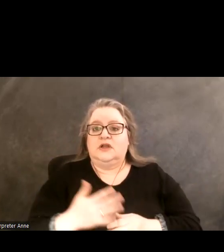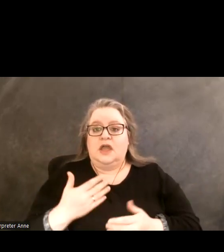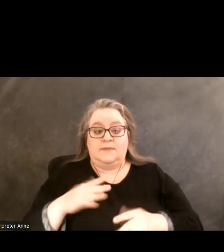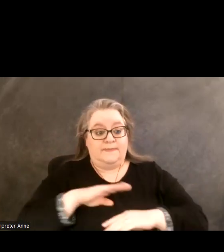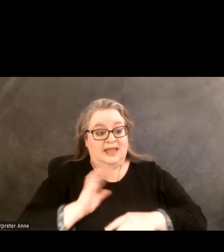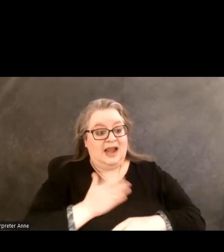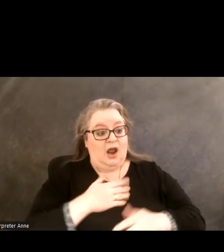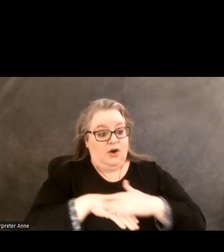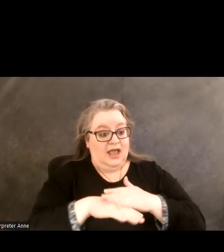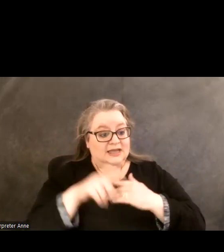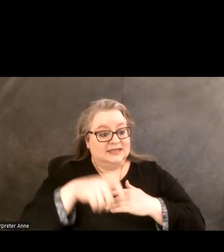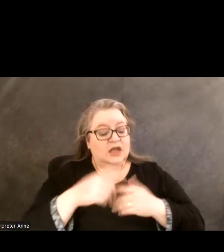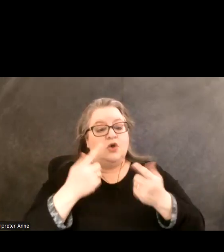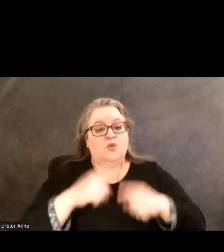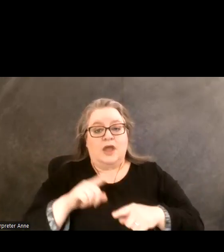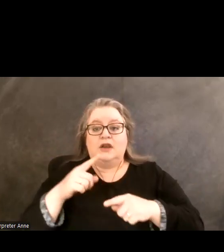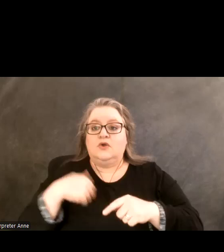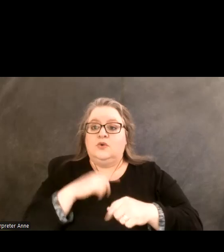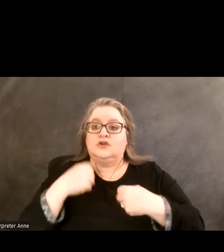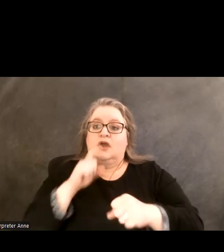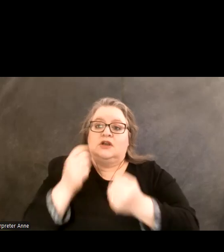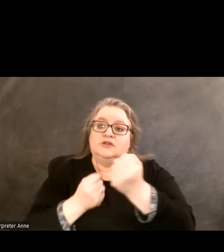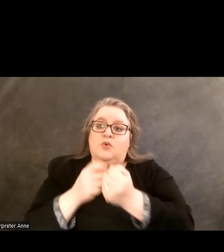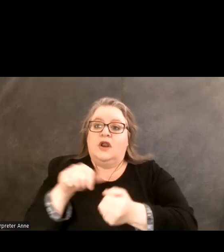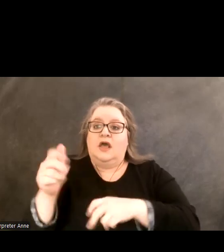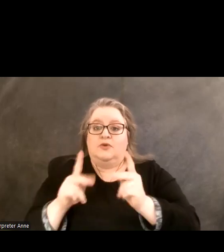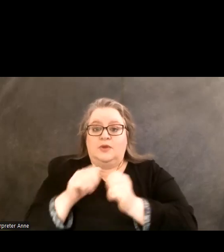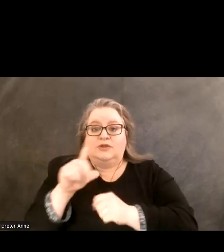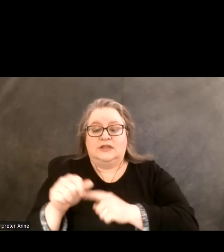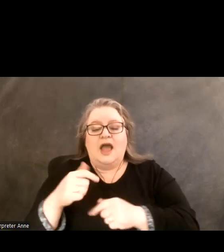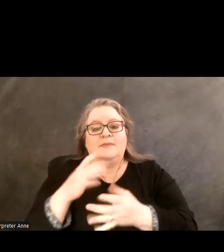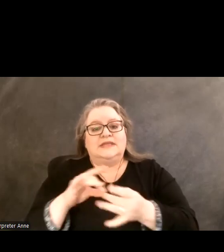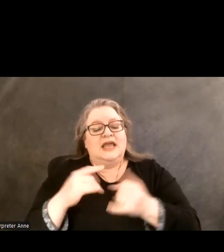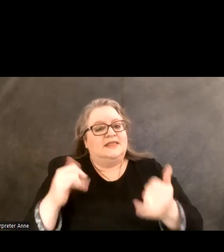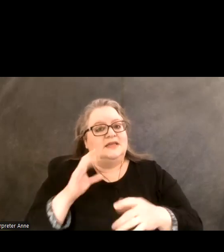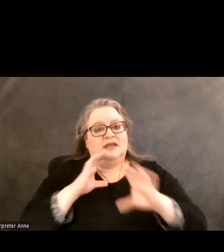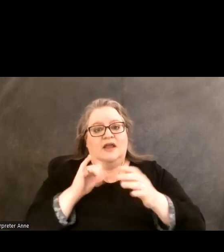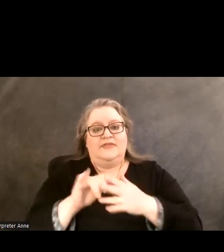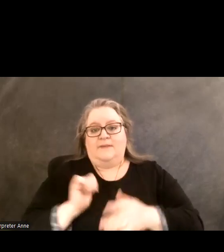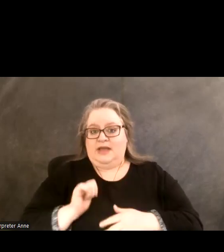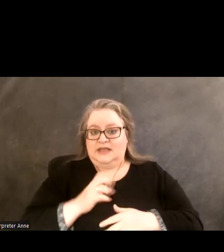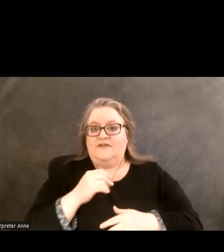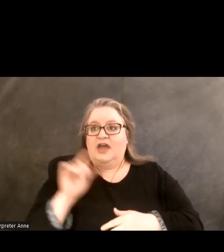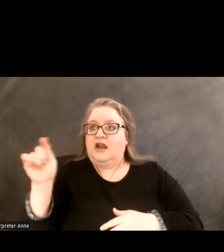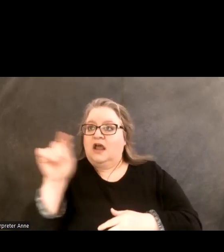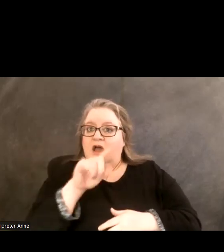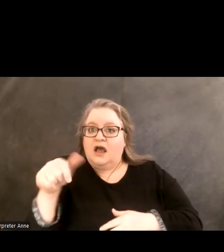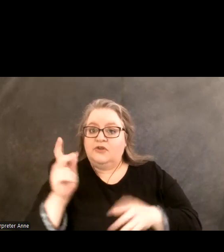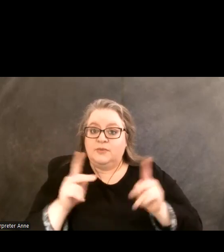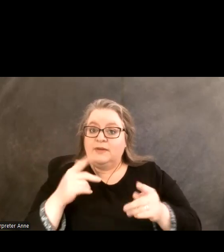to support other disabled people? So just saying this is a conversation that myself and others are having and it's just